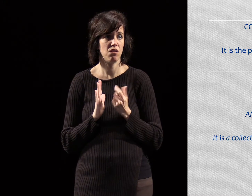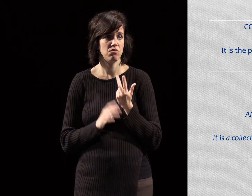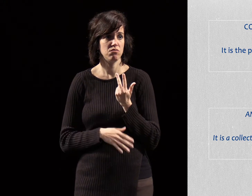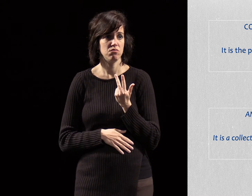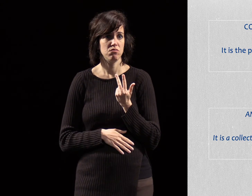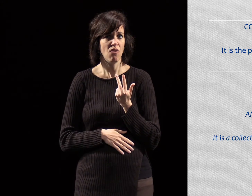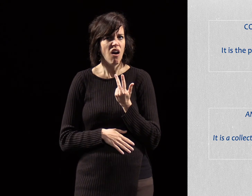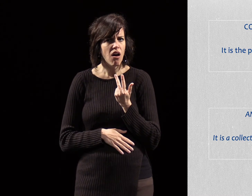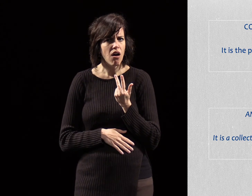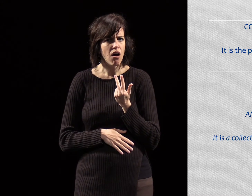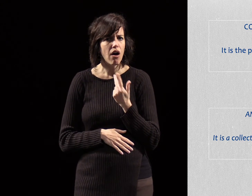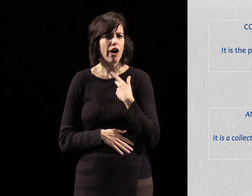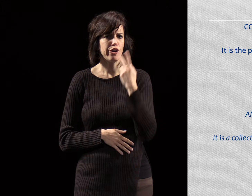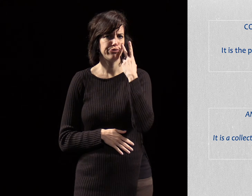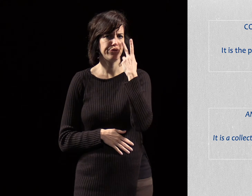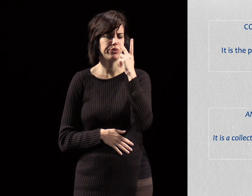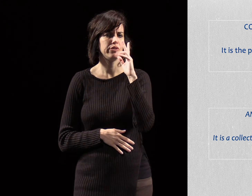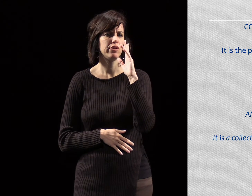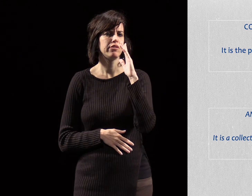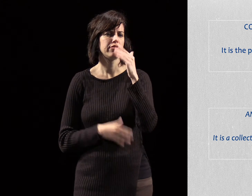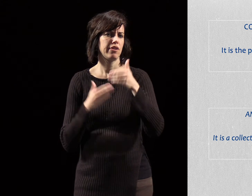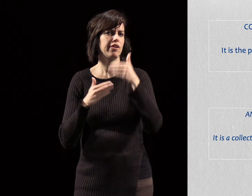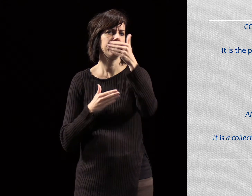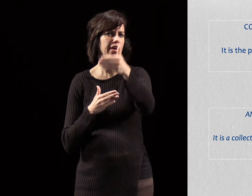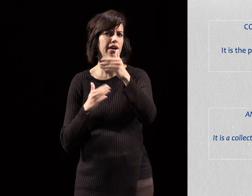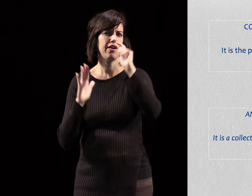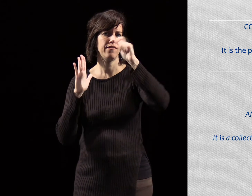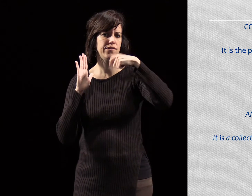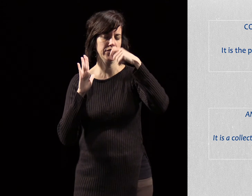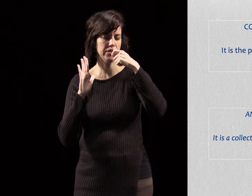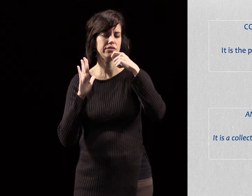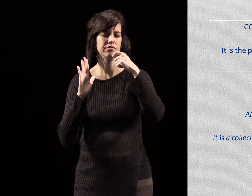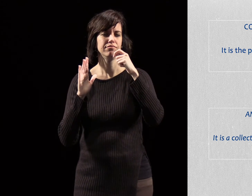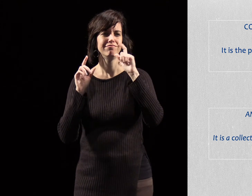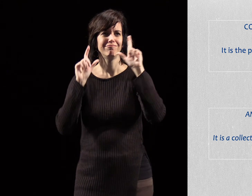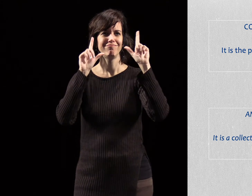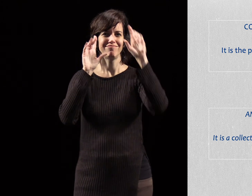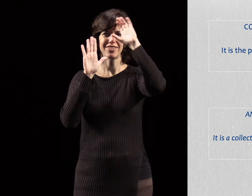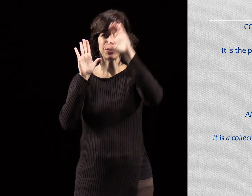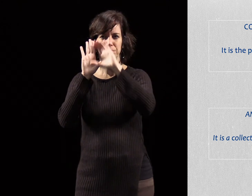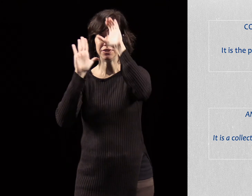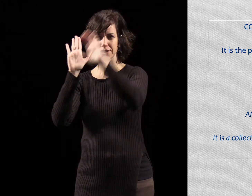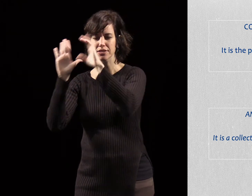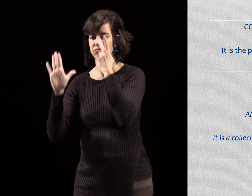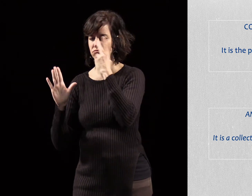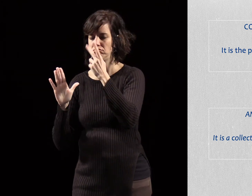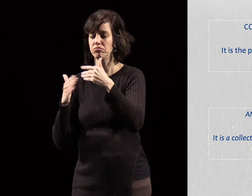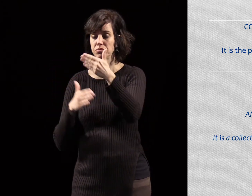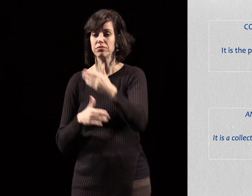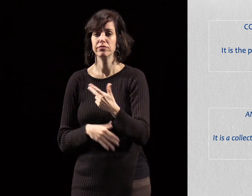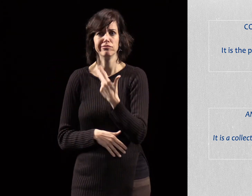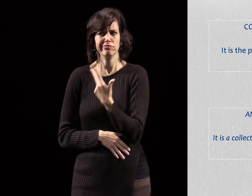So from Brazil and my anthology, I have 3 videos, old videos. You'll see some pictures here in a moment,